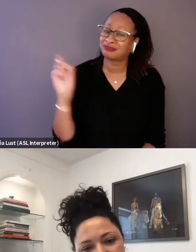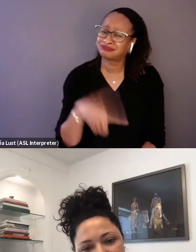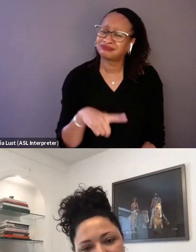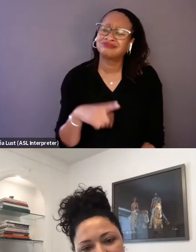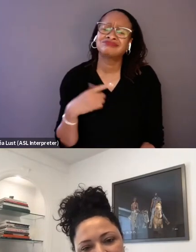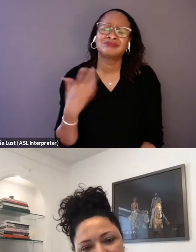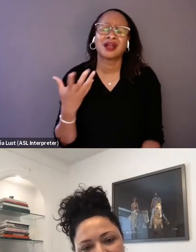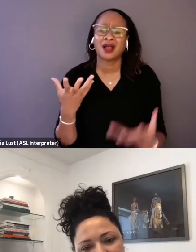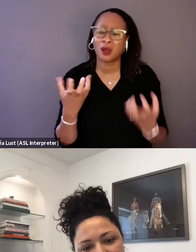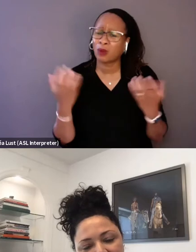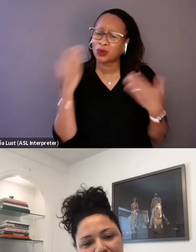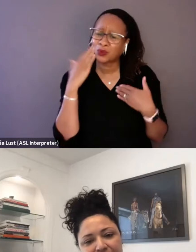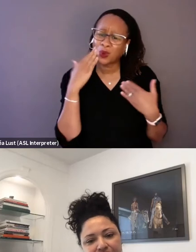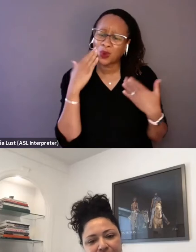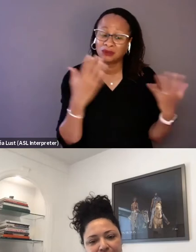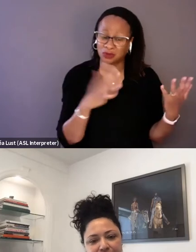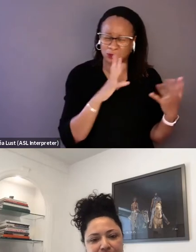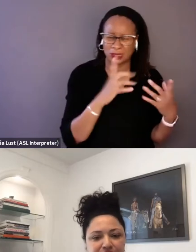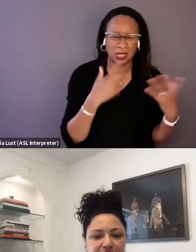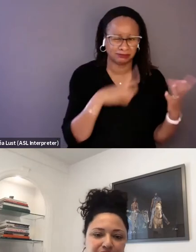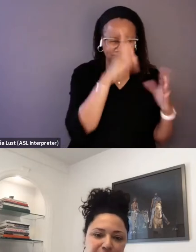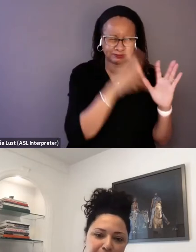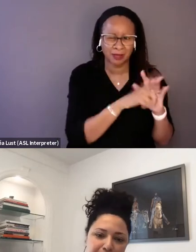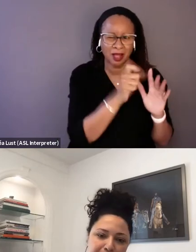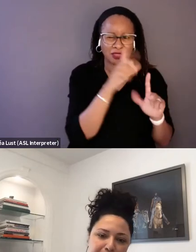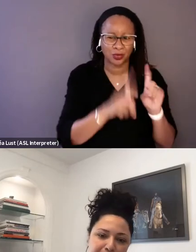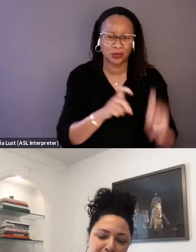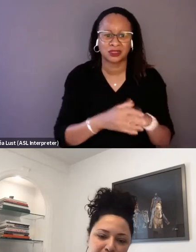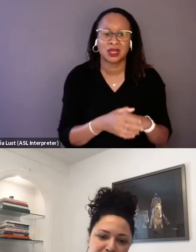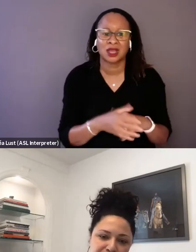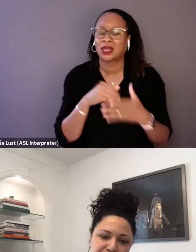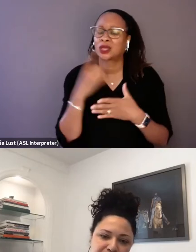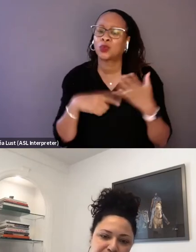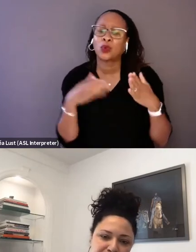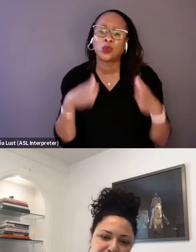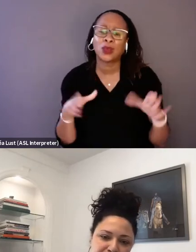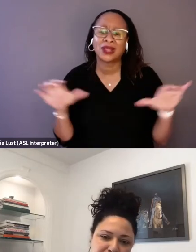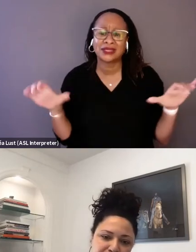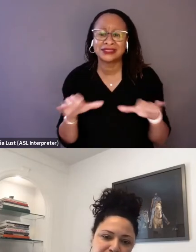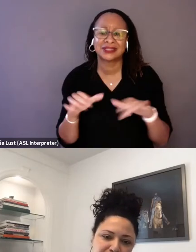of questions for me, but I want to first start with you know, in what ways was, you know, the production